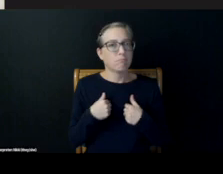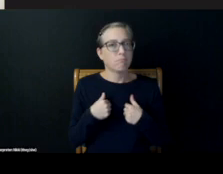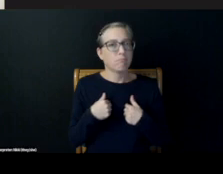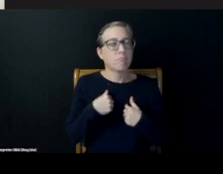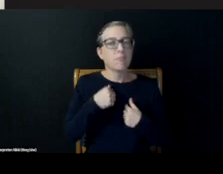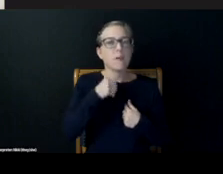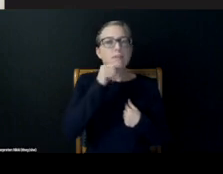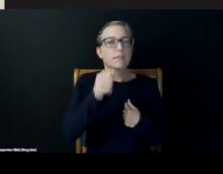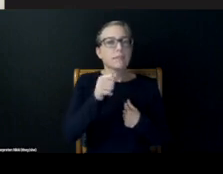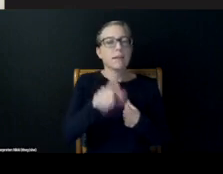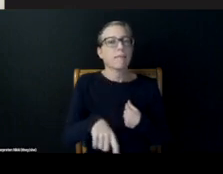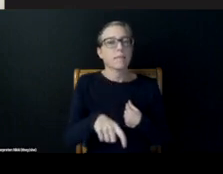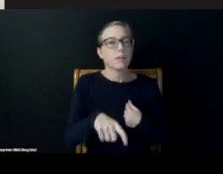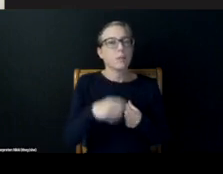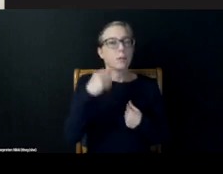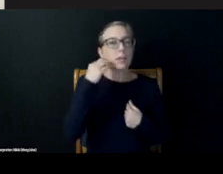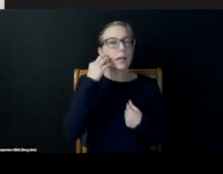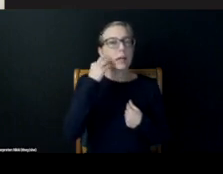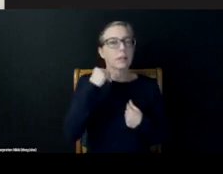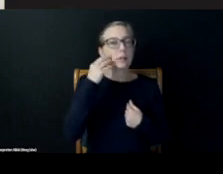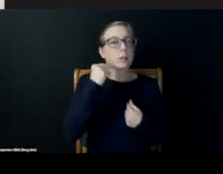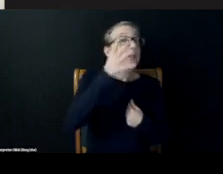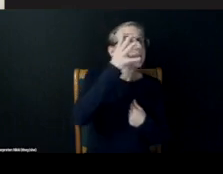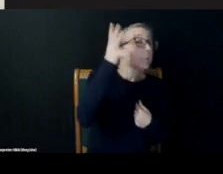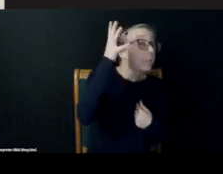as an undocumented immigrant.